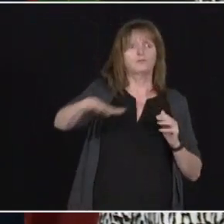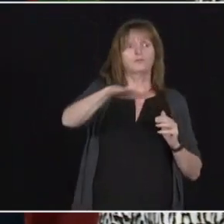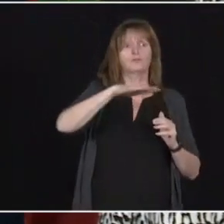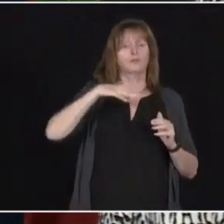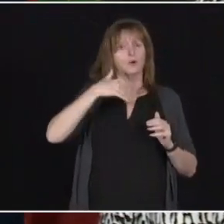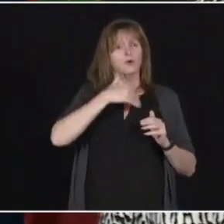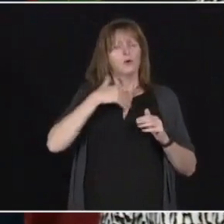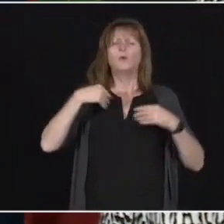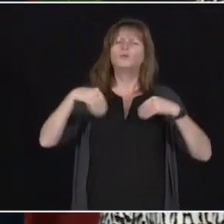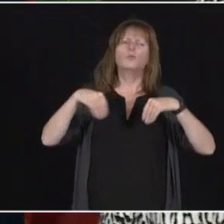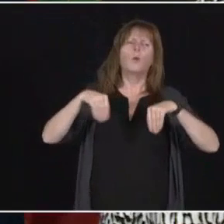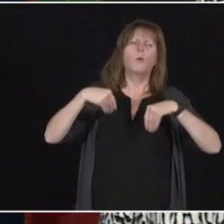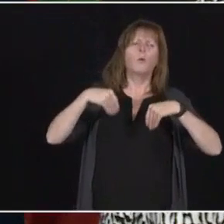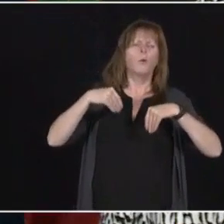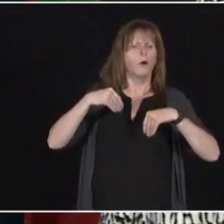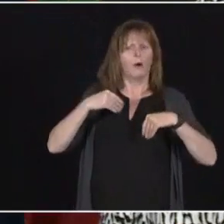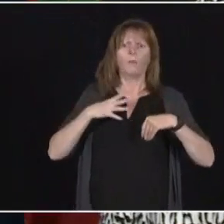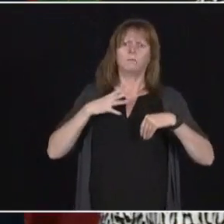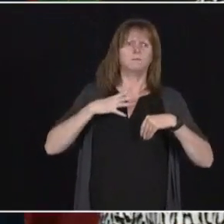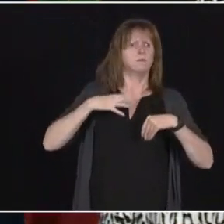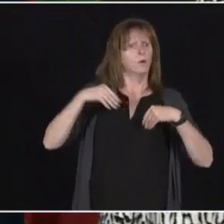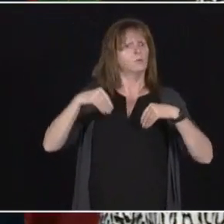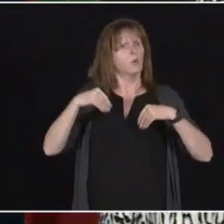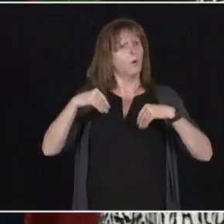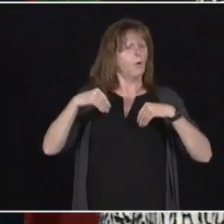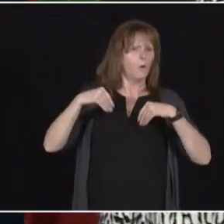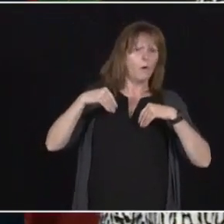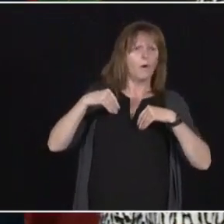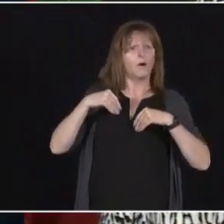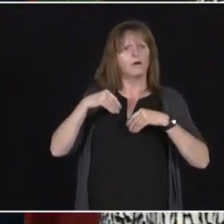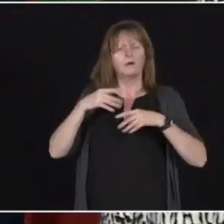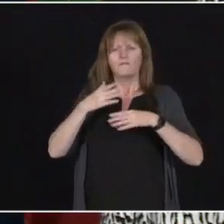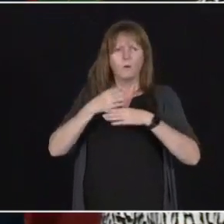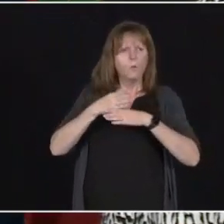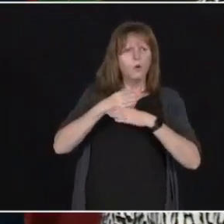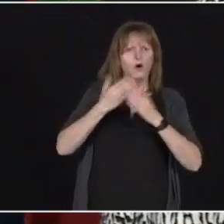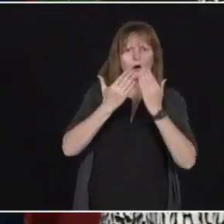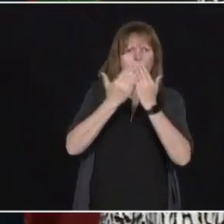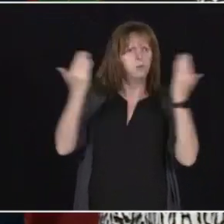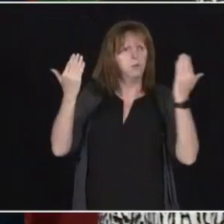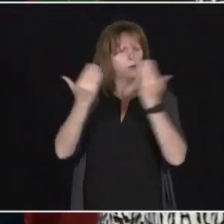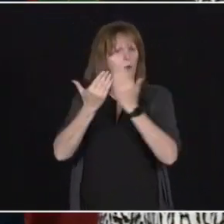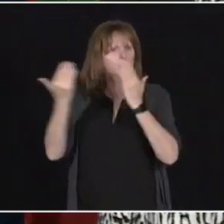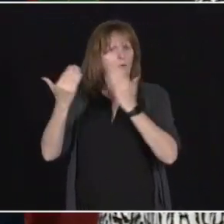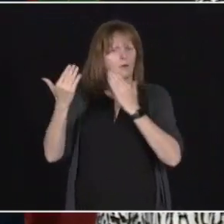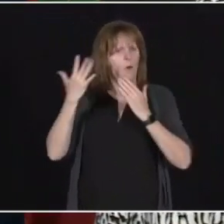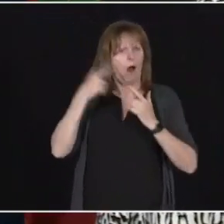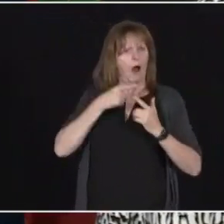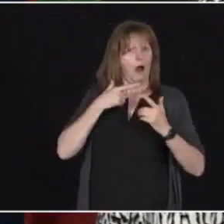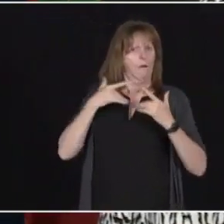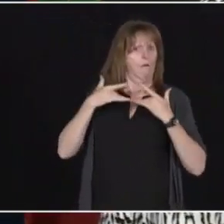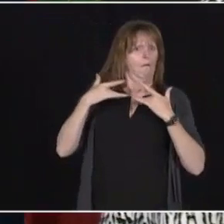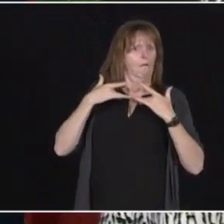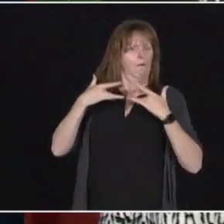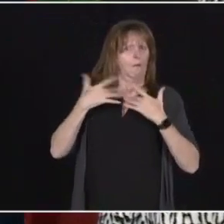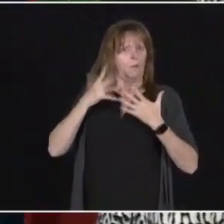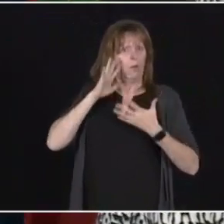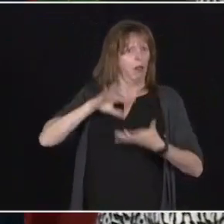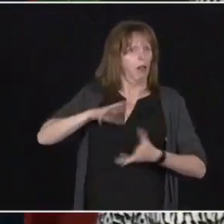Follow-up. The second question again to you, or premier Ford, a number of downtown Toronto high-end stores boarded up their windows last